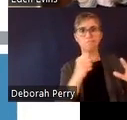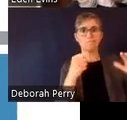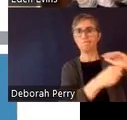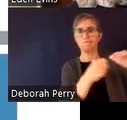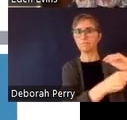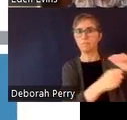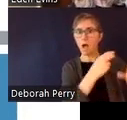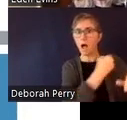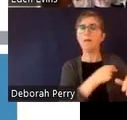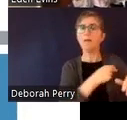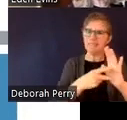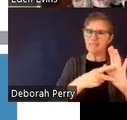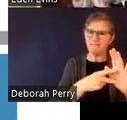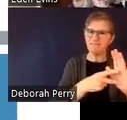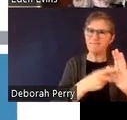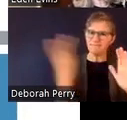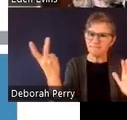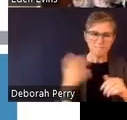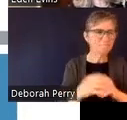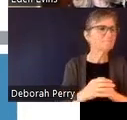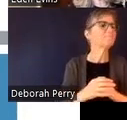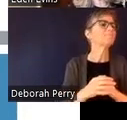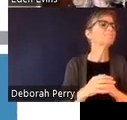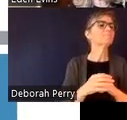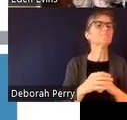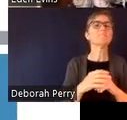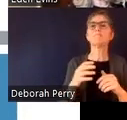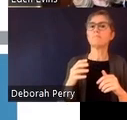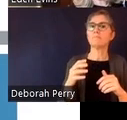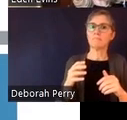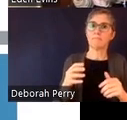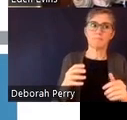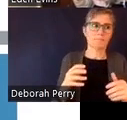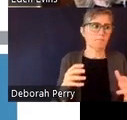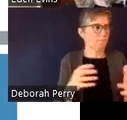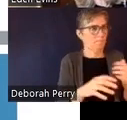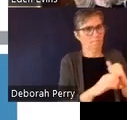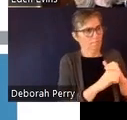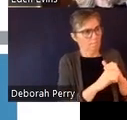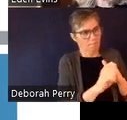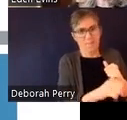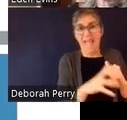they had more than twice the total number of hospital days; and they had three-fold higher odds